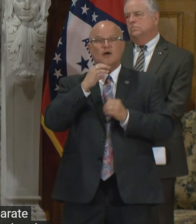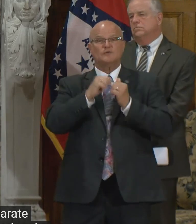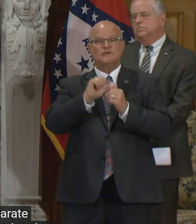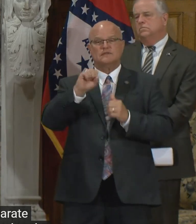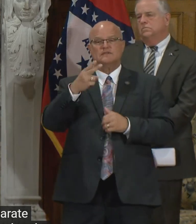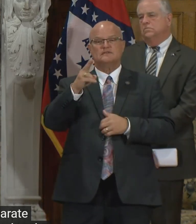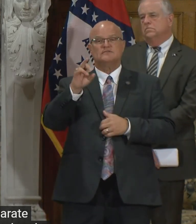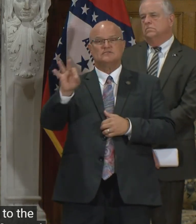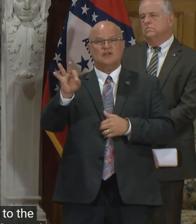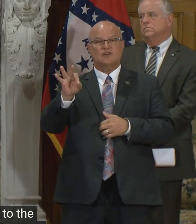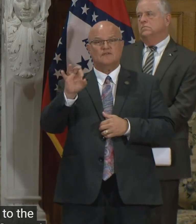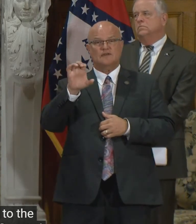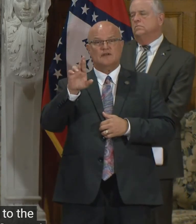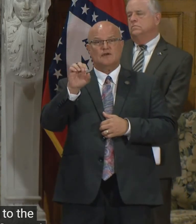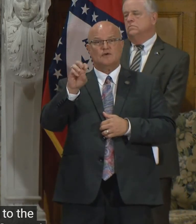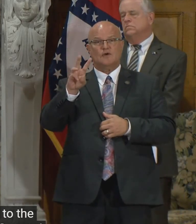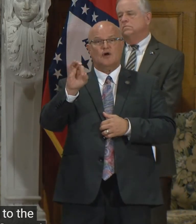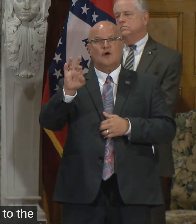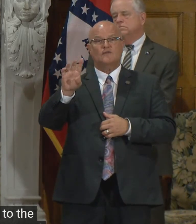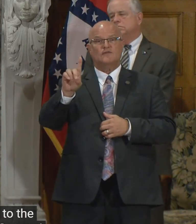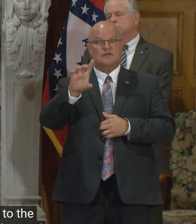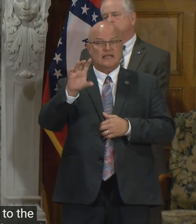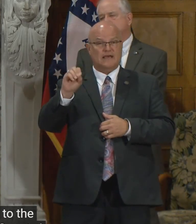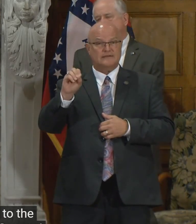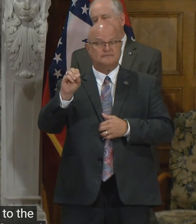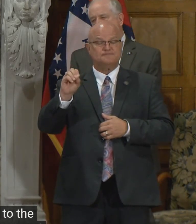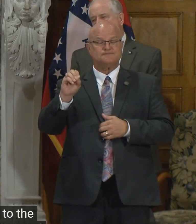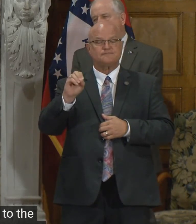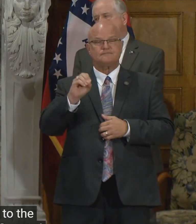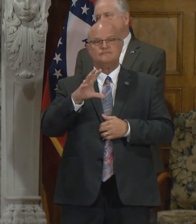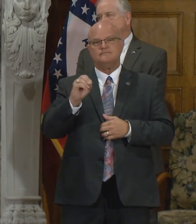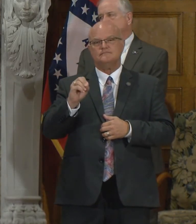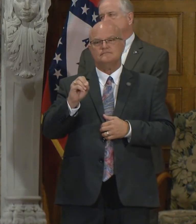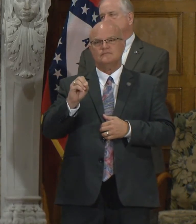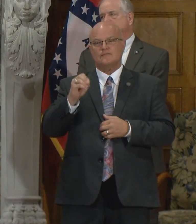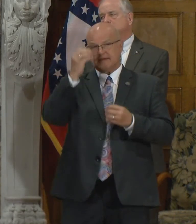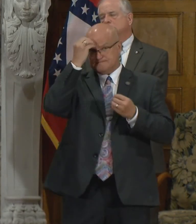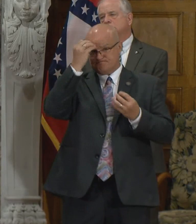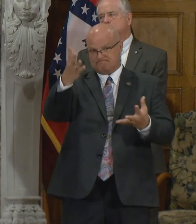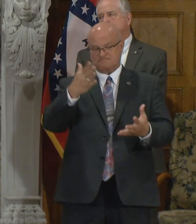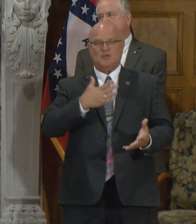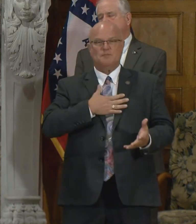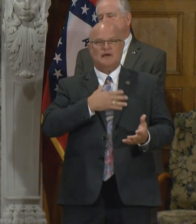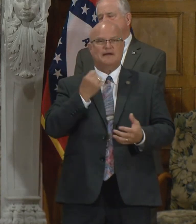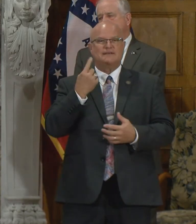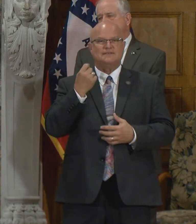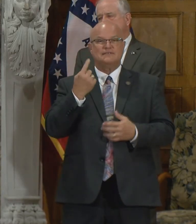Marty, I relayed. My understanding of the